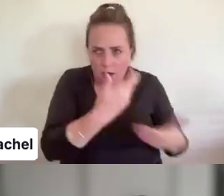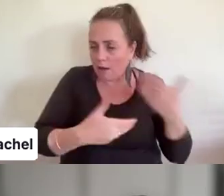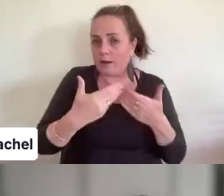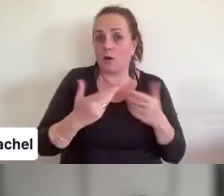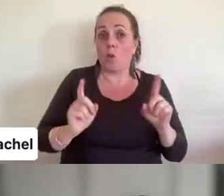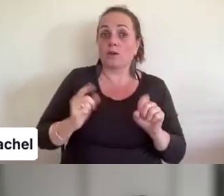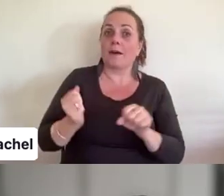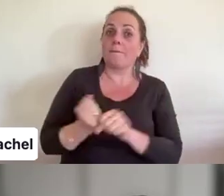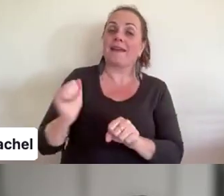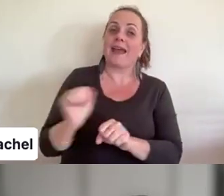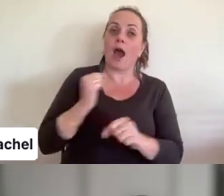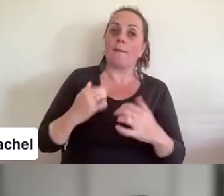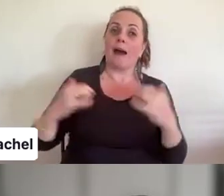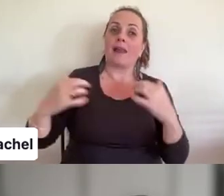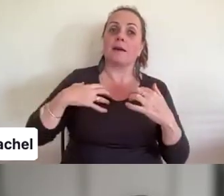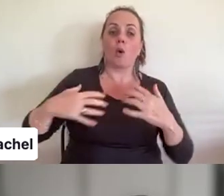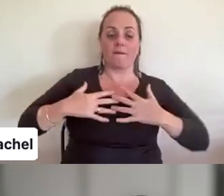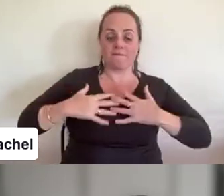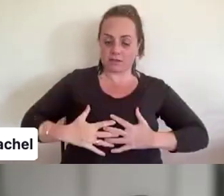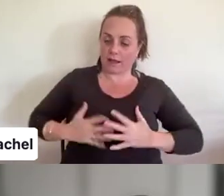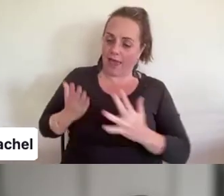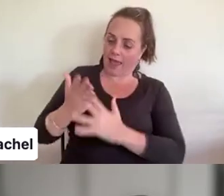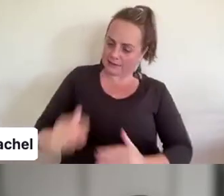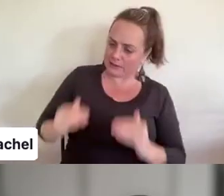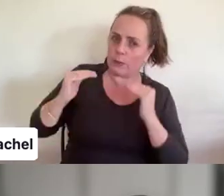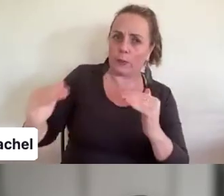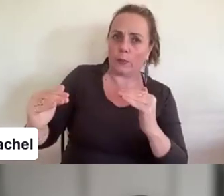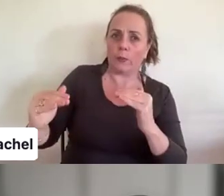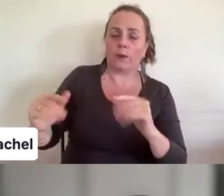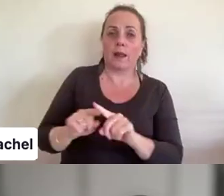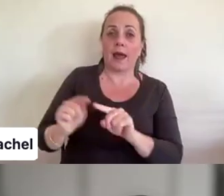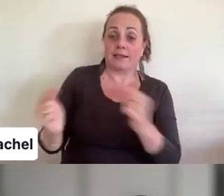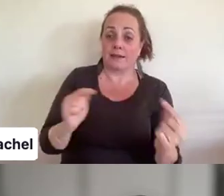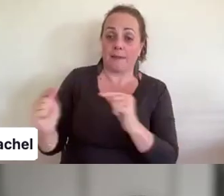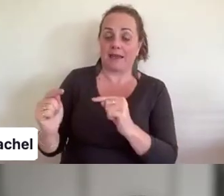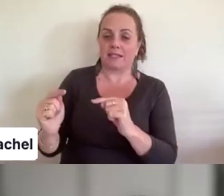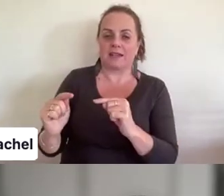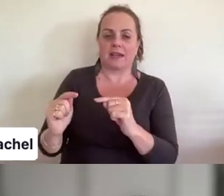more physically accessible to start to think about removing the debating chamber chairs and widening